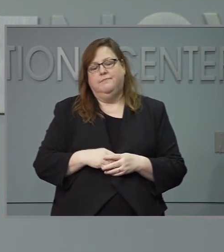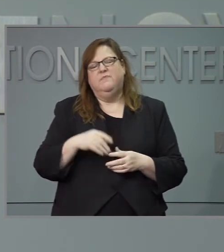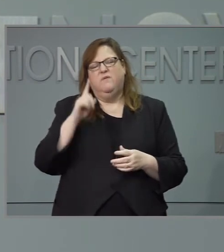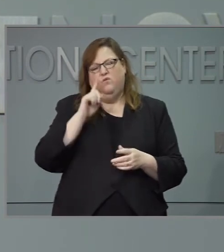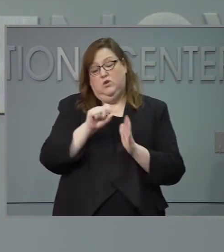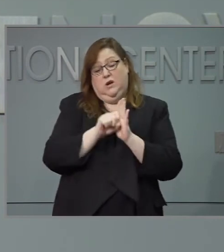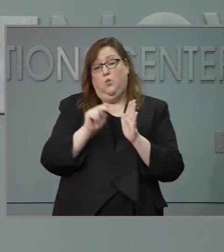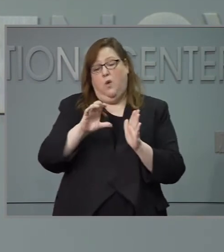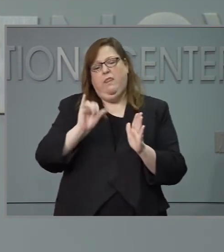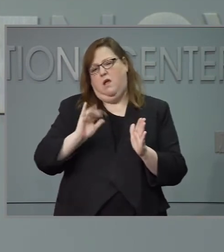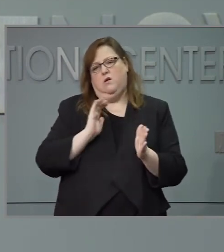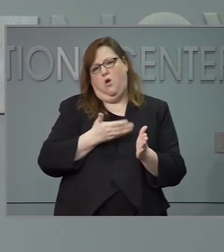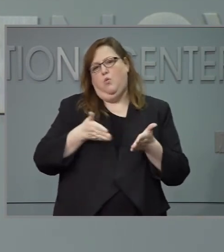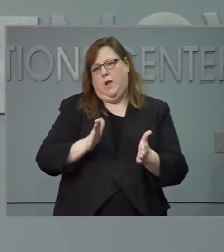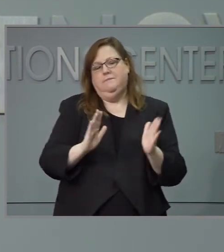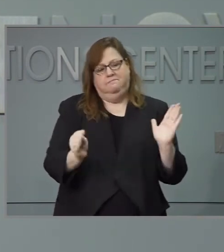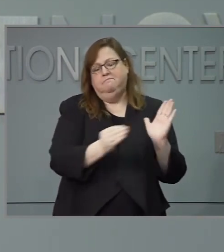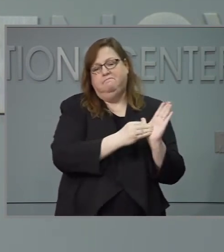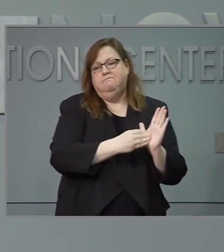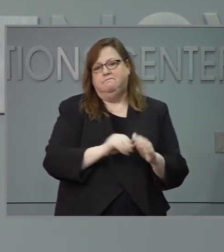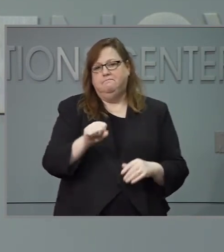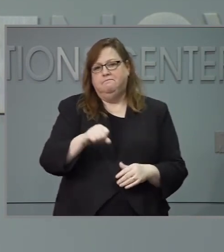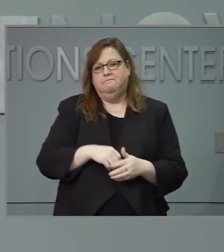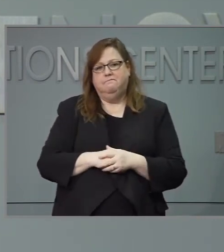ESO MISMO TENEMOS QUE HACER EN CAROLINA DEL NORTE